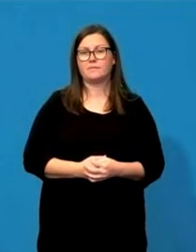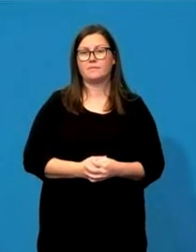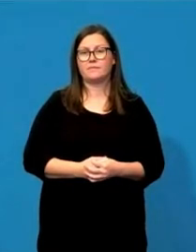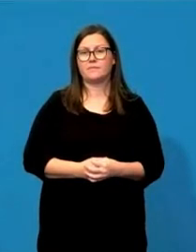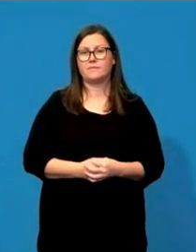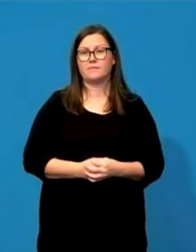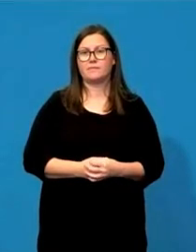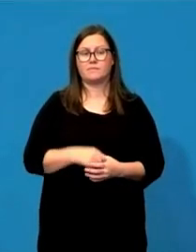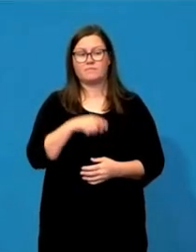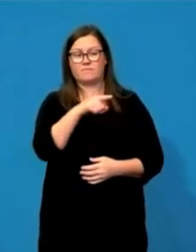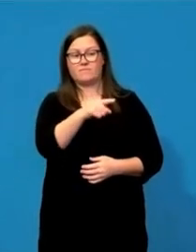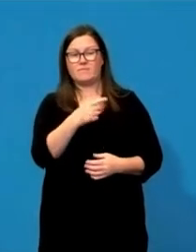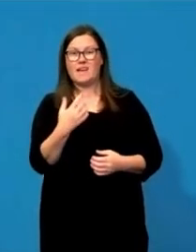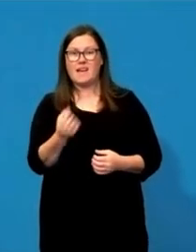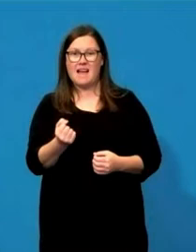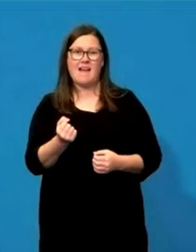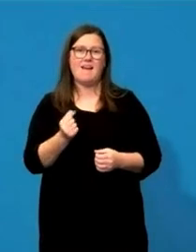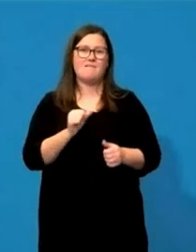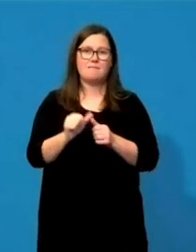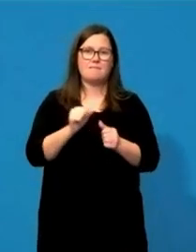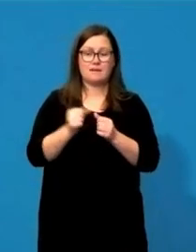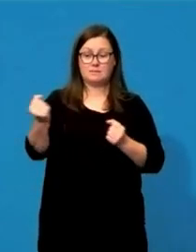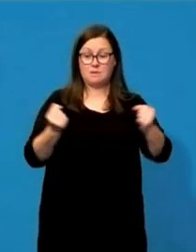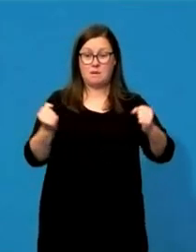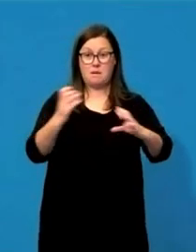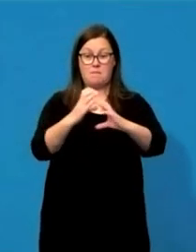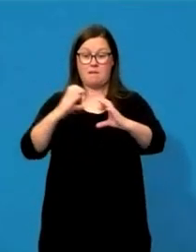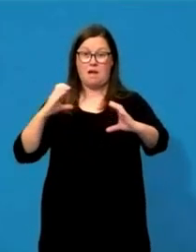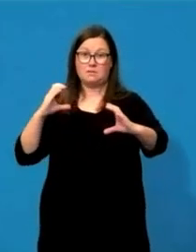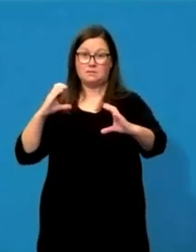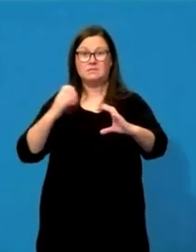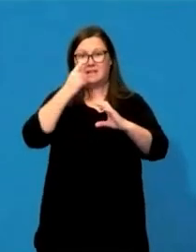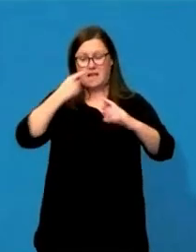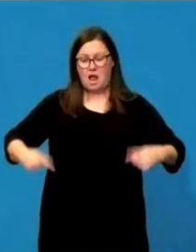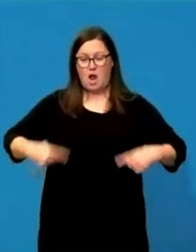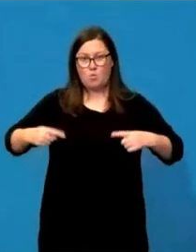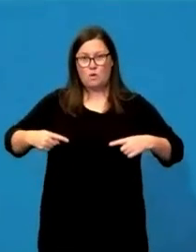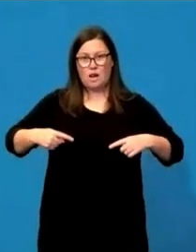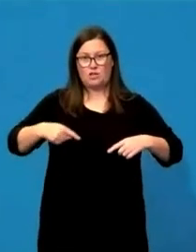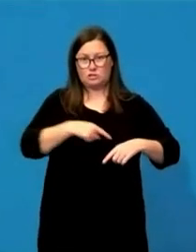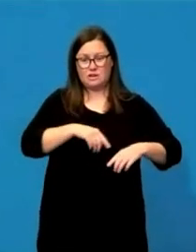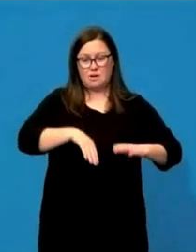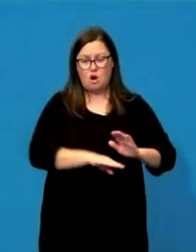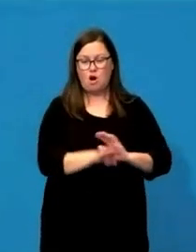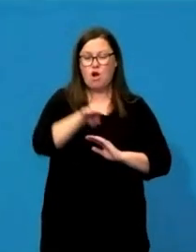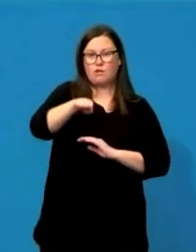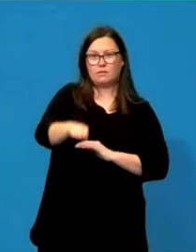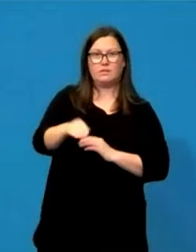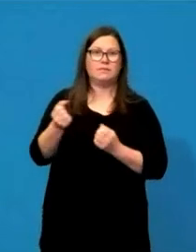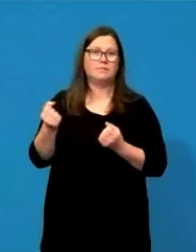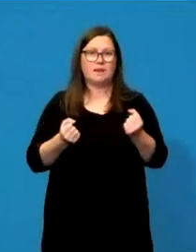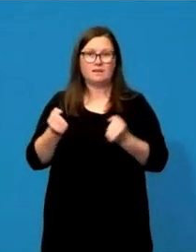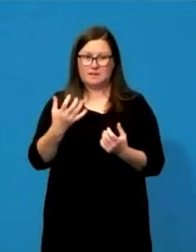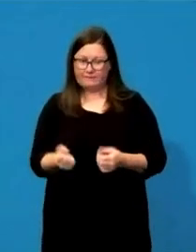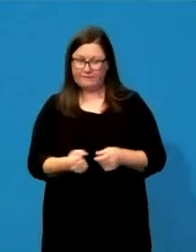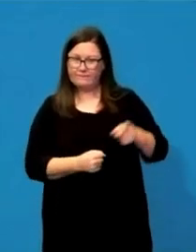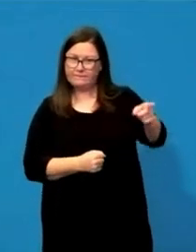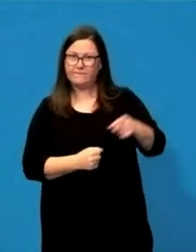wheelchair buses and more - more